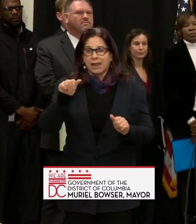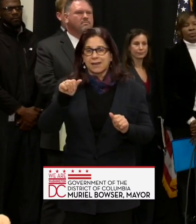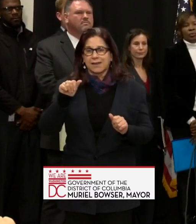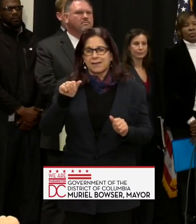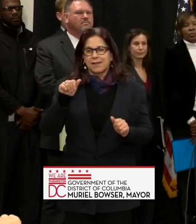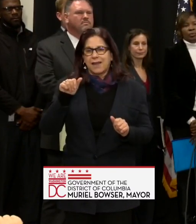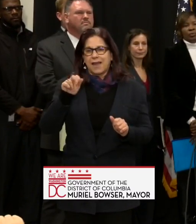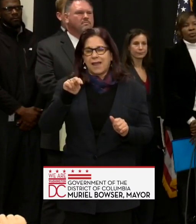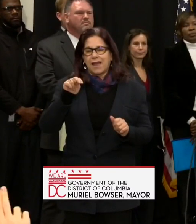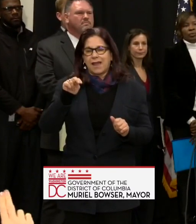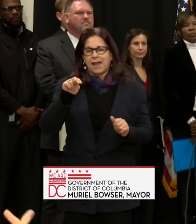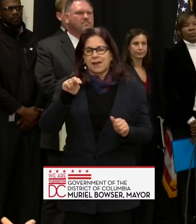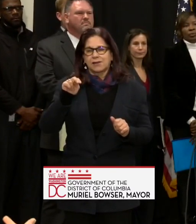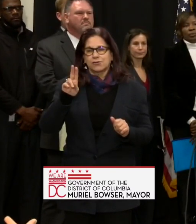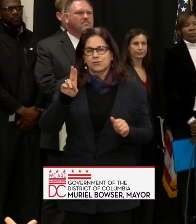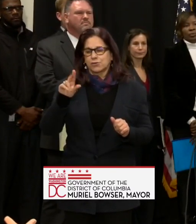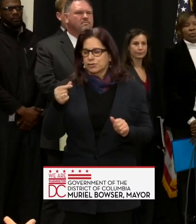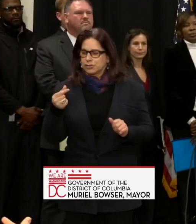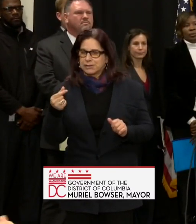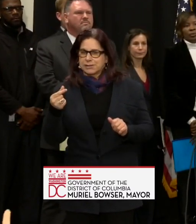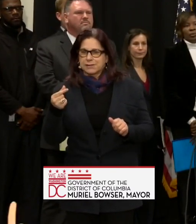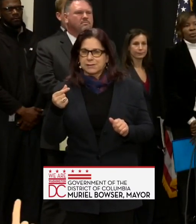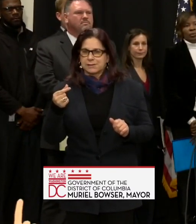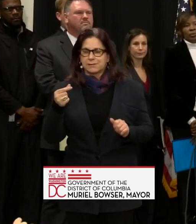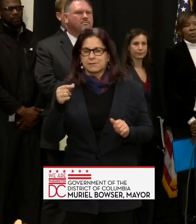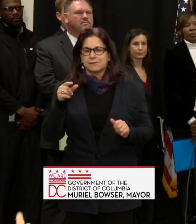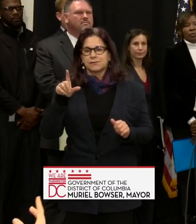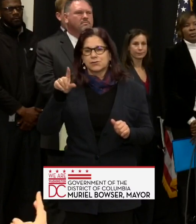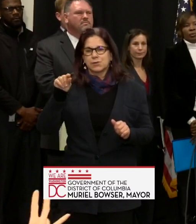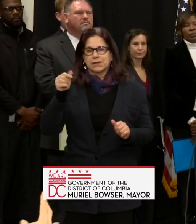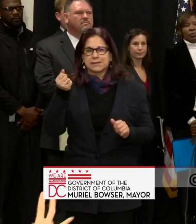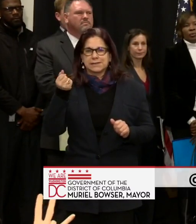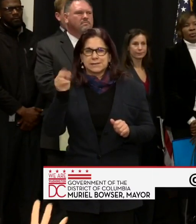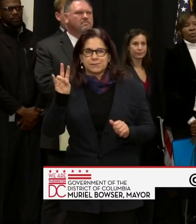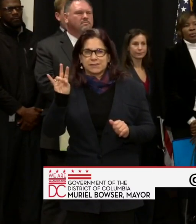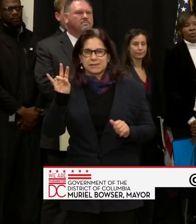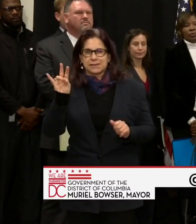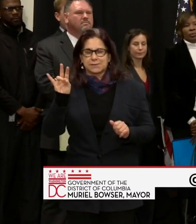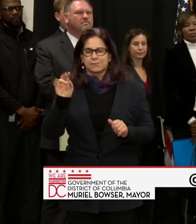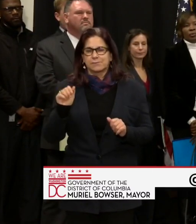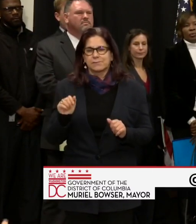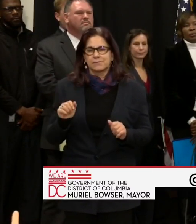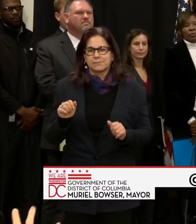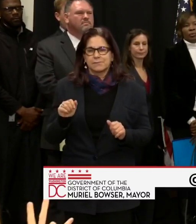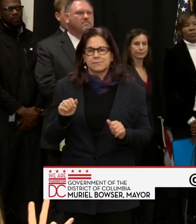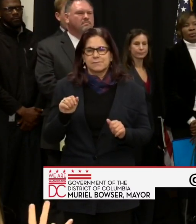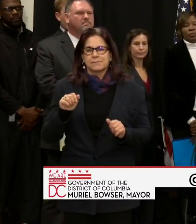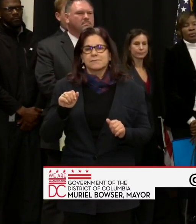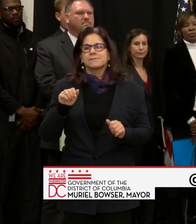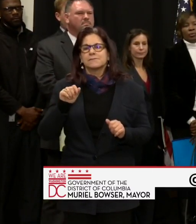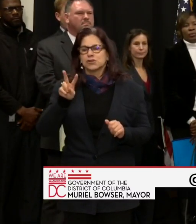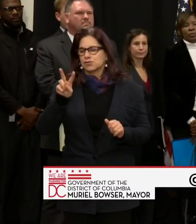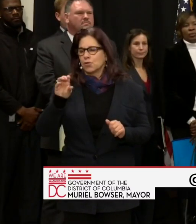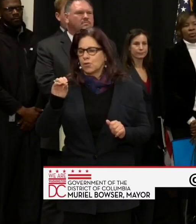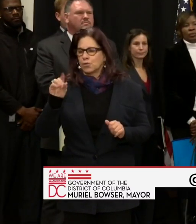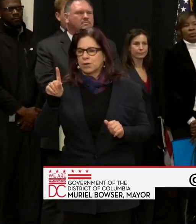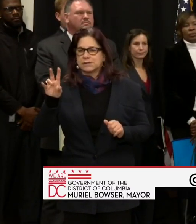ON TWITTER. SO BOTH OUR WEBSITE AND TWITTER